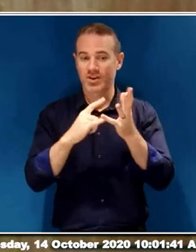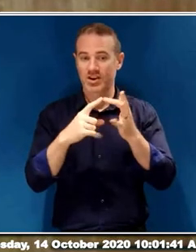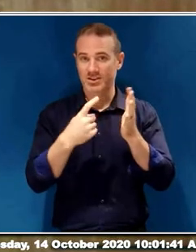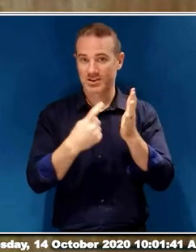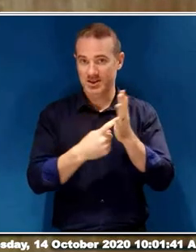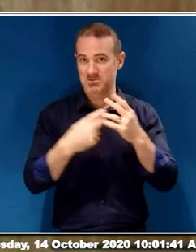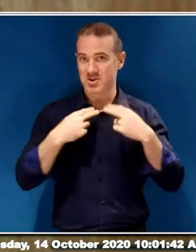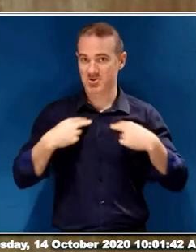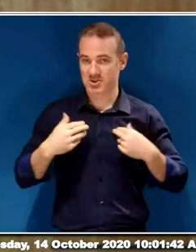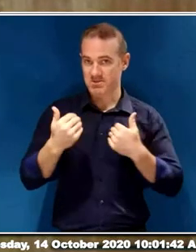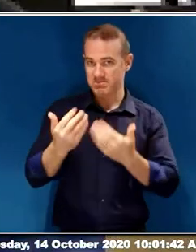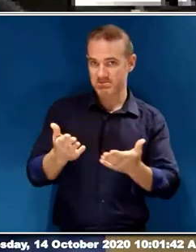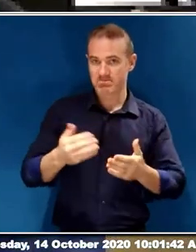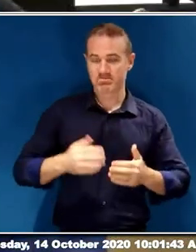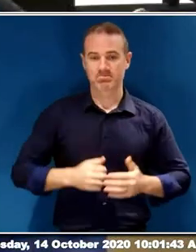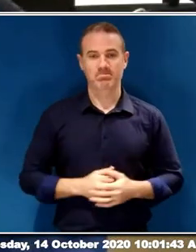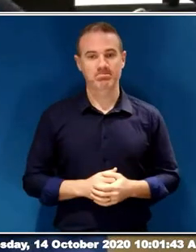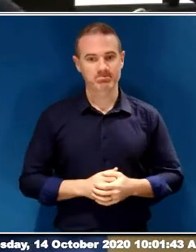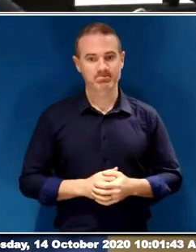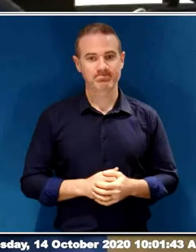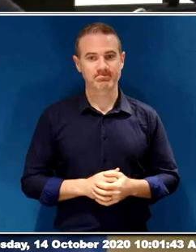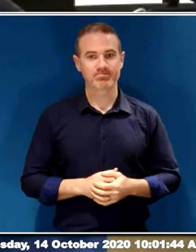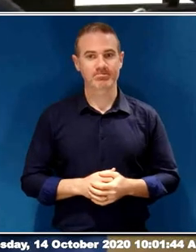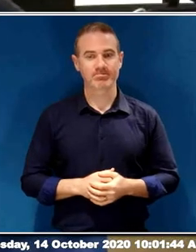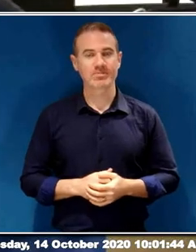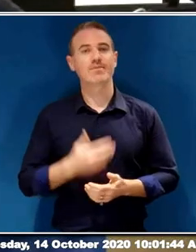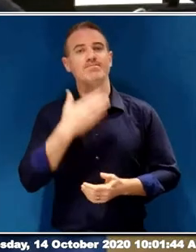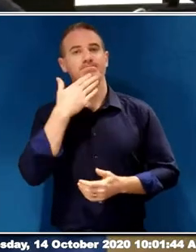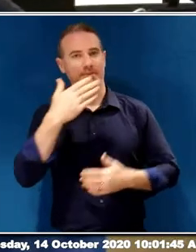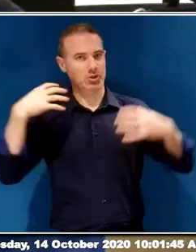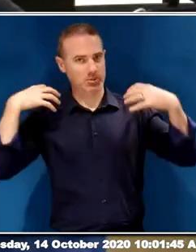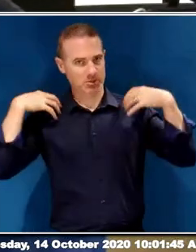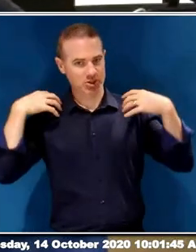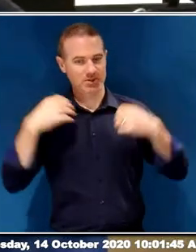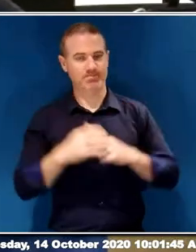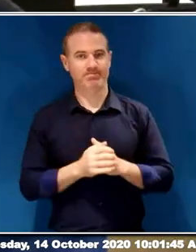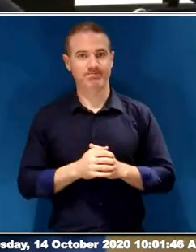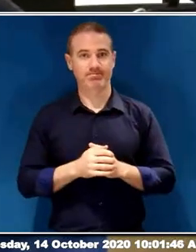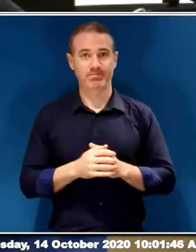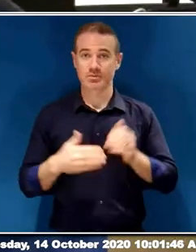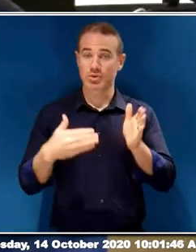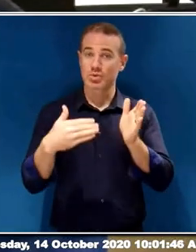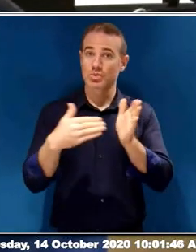The witness we will be hearing from this morning is the parent of a student with